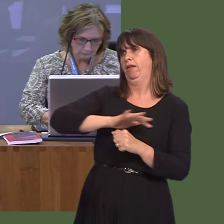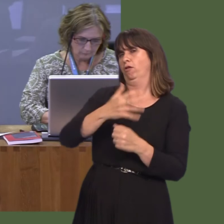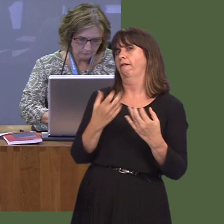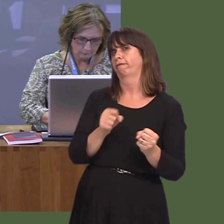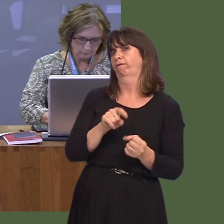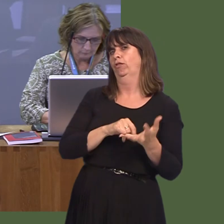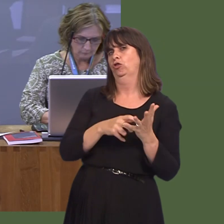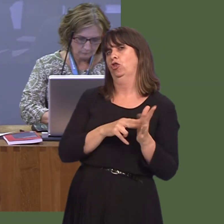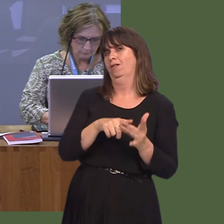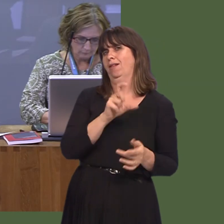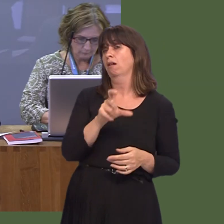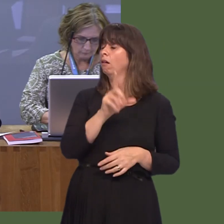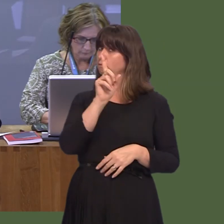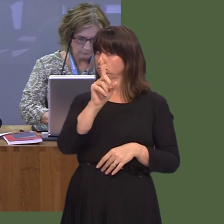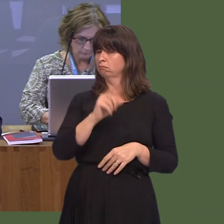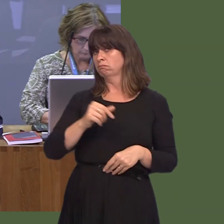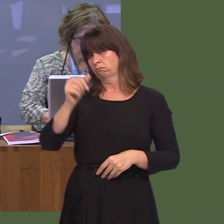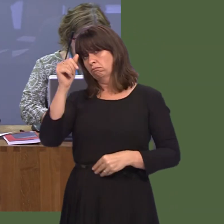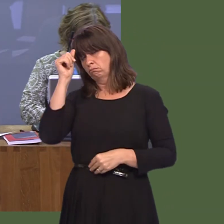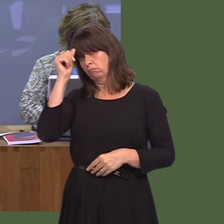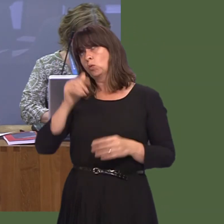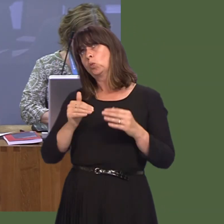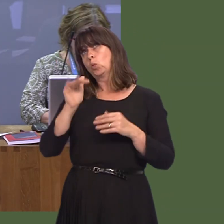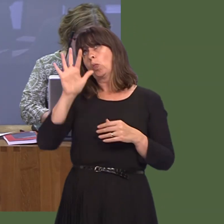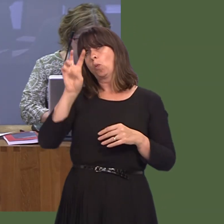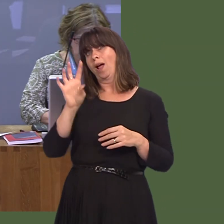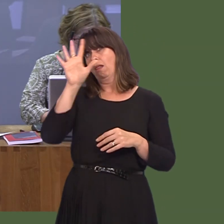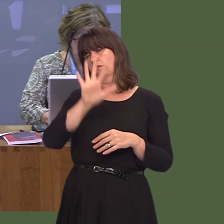The First Minister will be aware, however, that some people from north Wales avail themselves